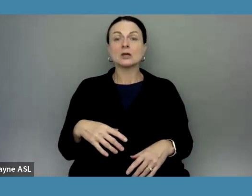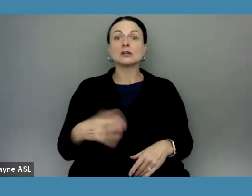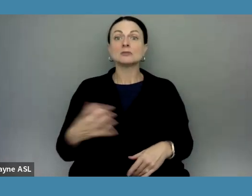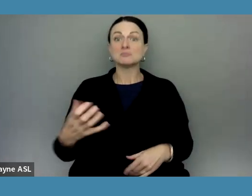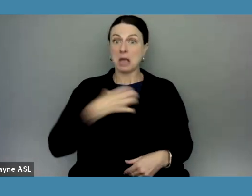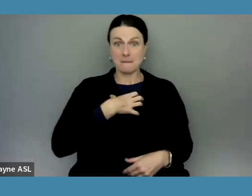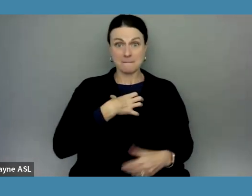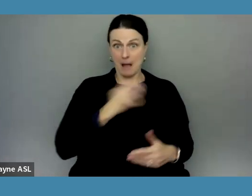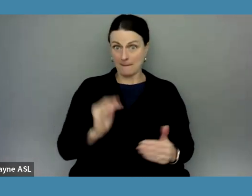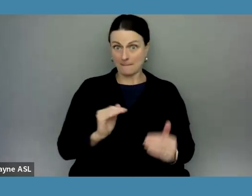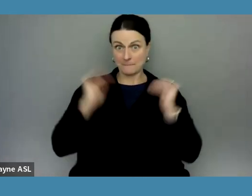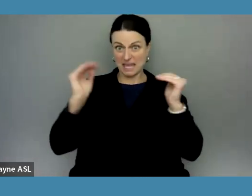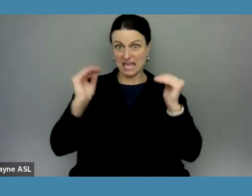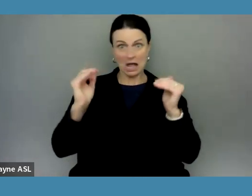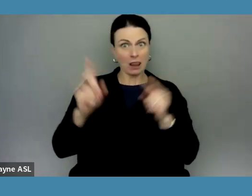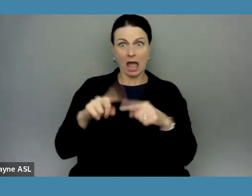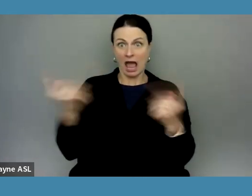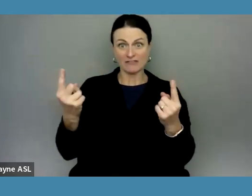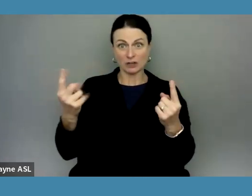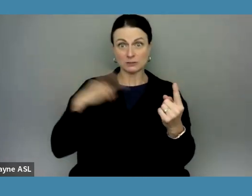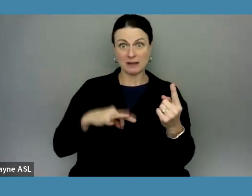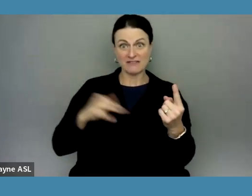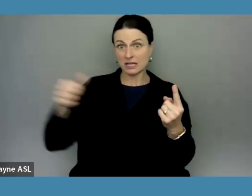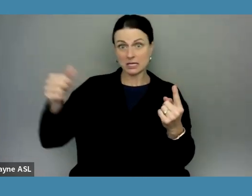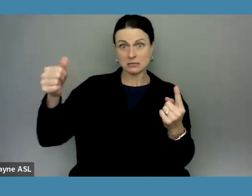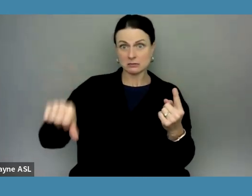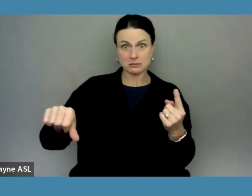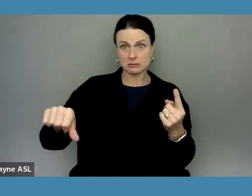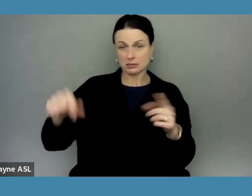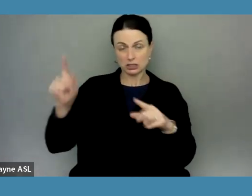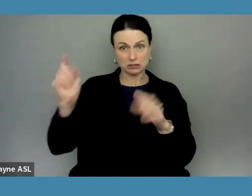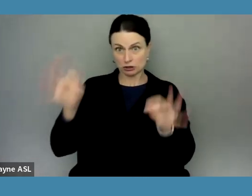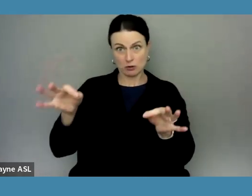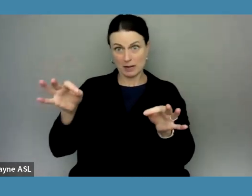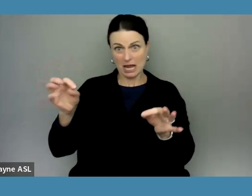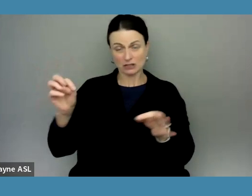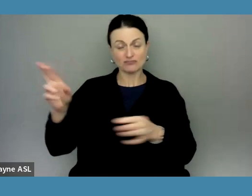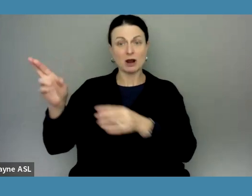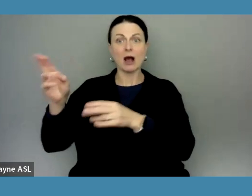of adverse benefit determination from a managed care company or the LTC waiver,